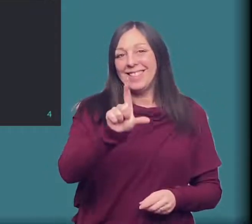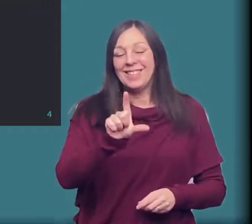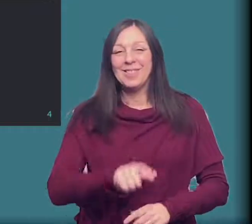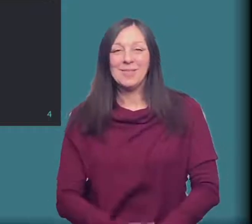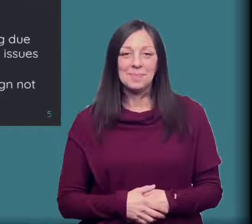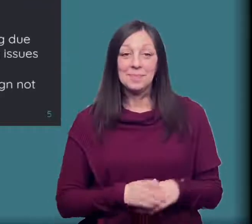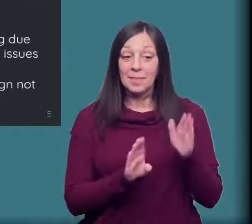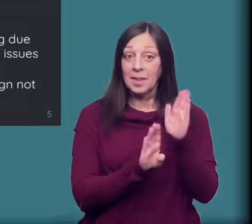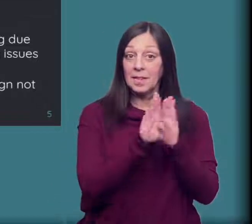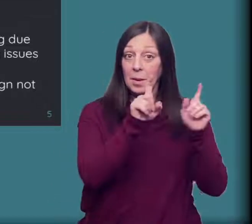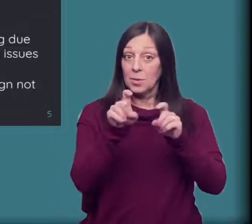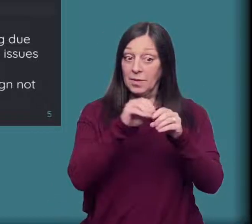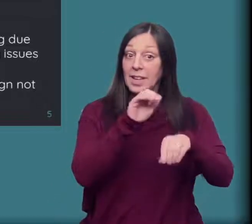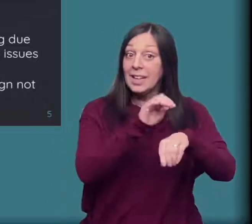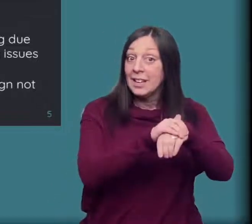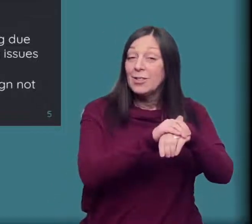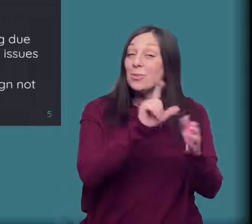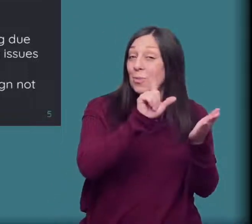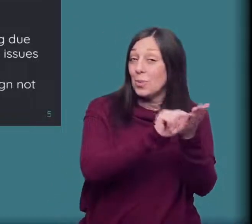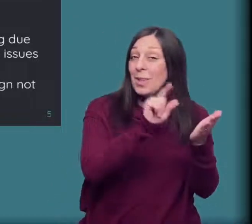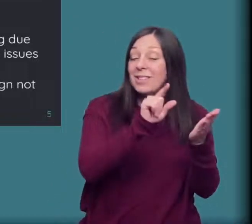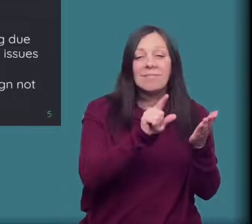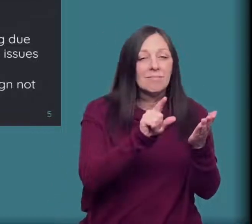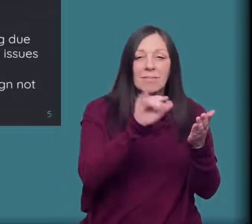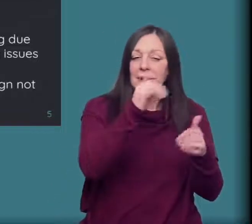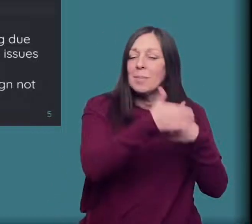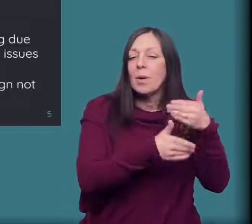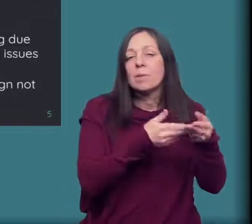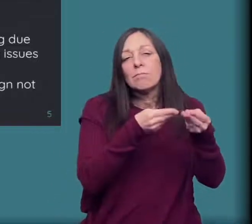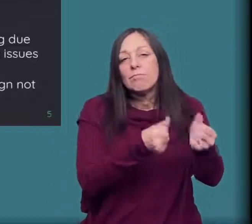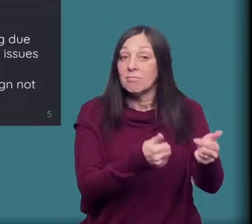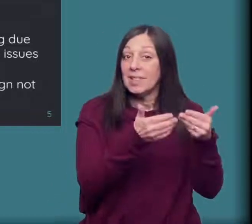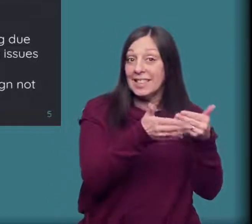Common survey platforms allow users to quickly develop English based surveys.